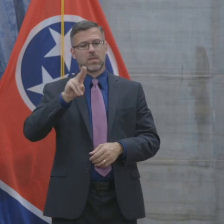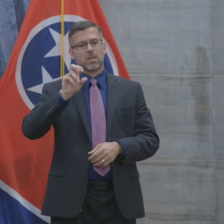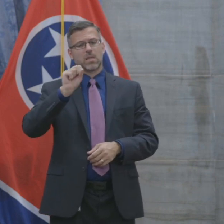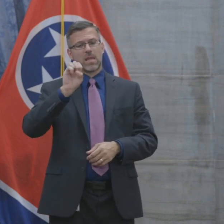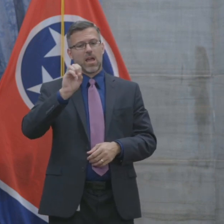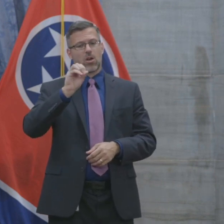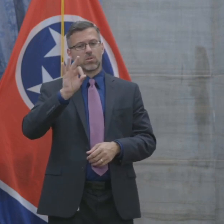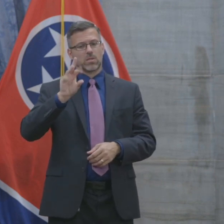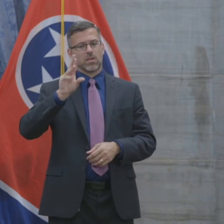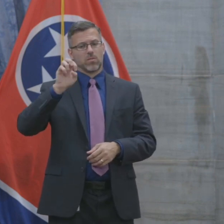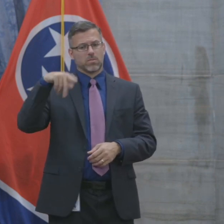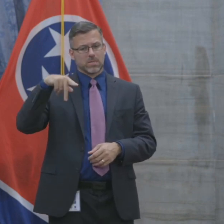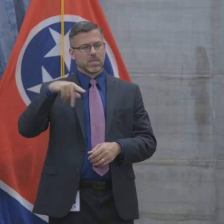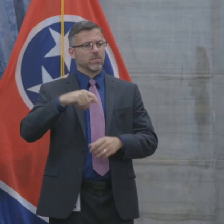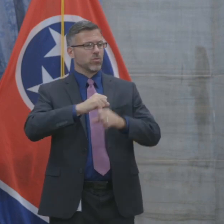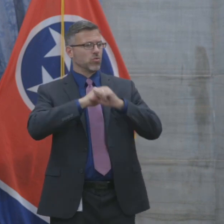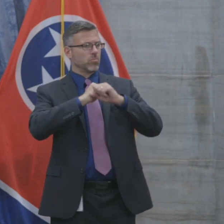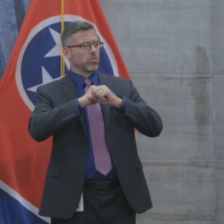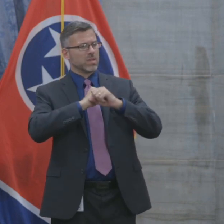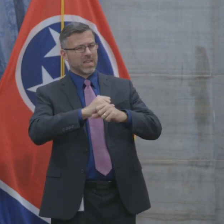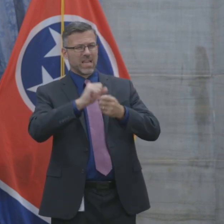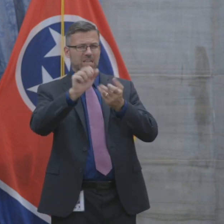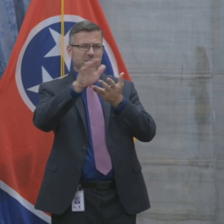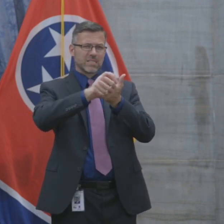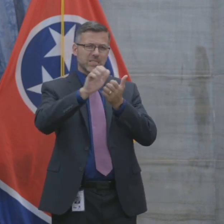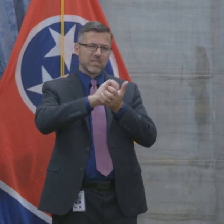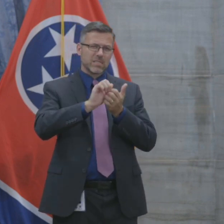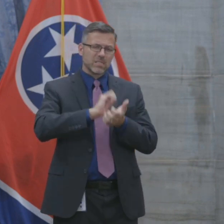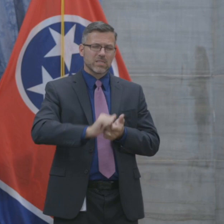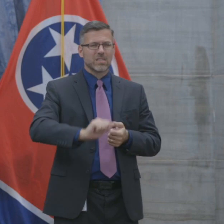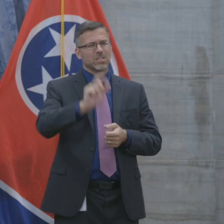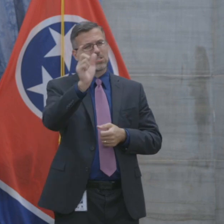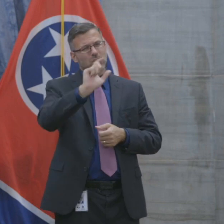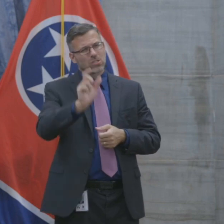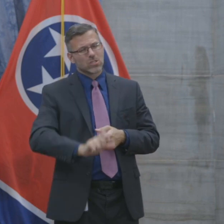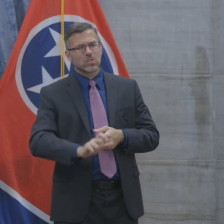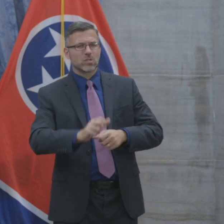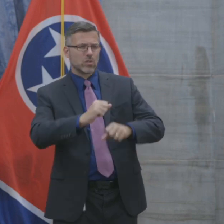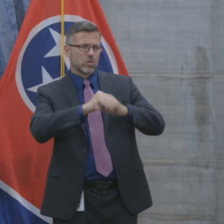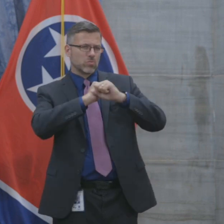to this but not necessarily in response to the other type of